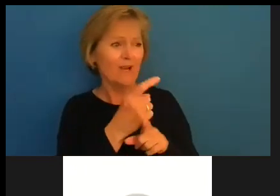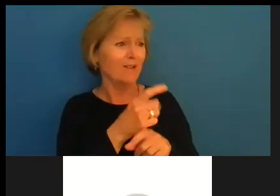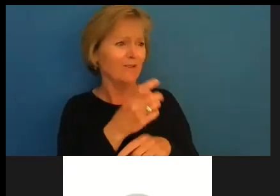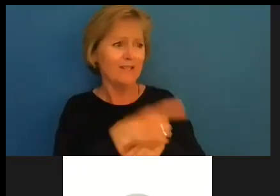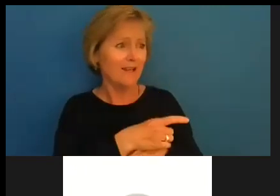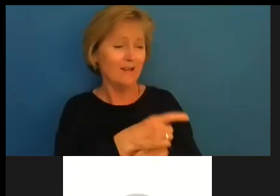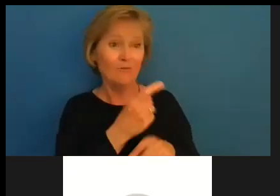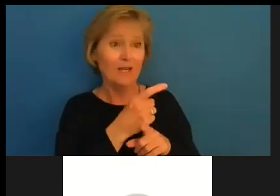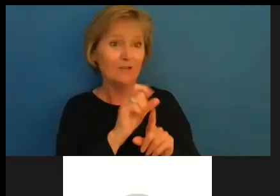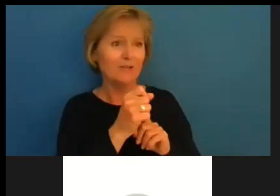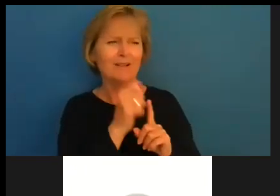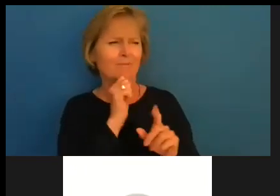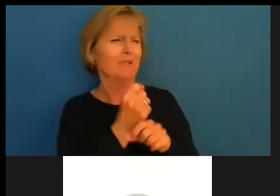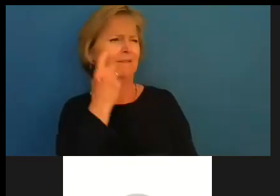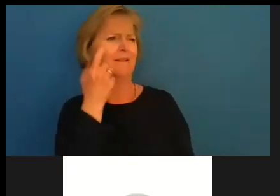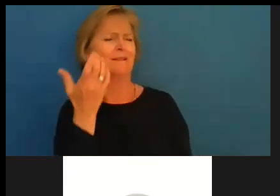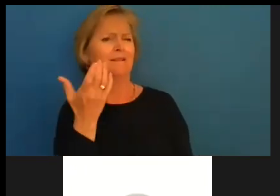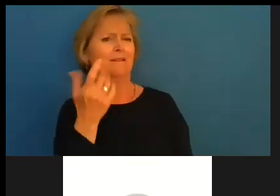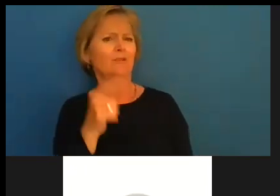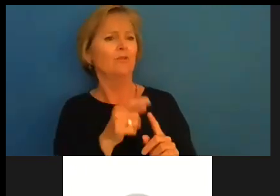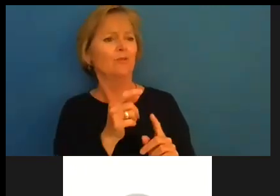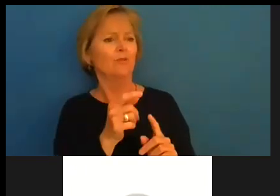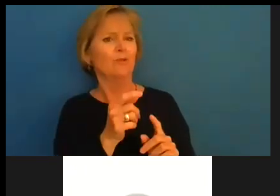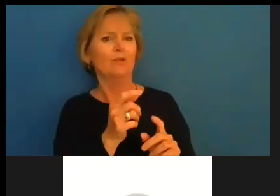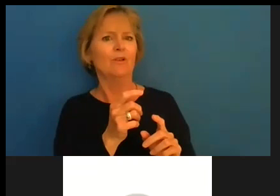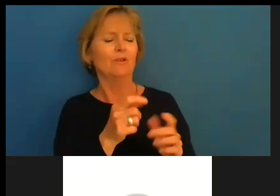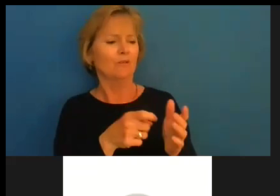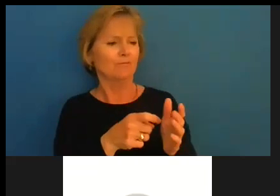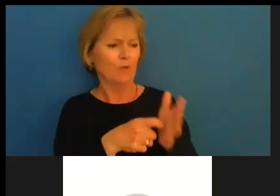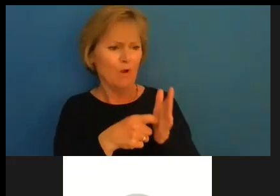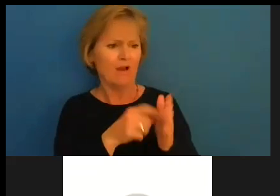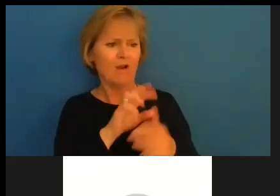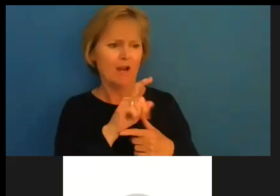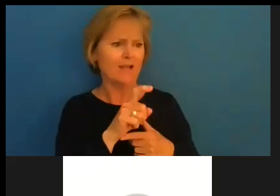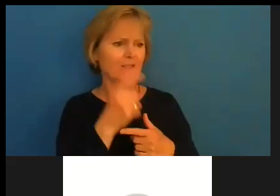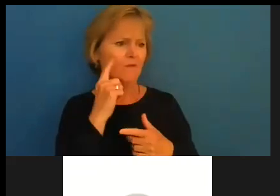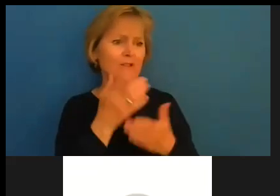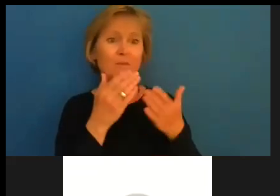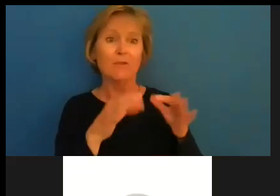It doesn't really make sense for something as critical as pain management harder